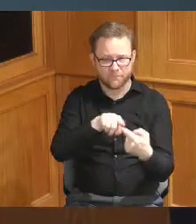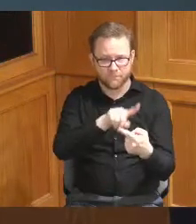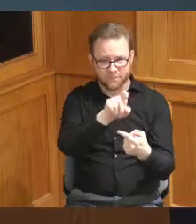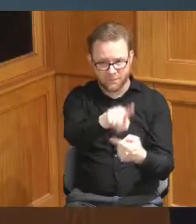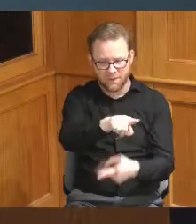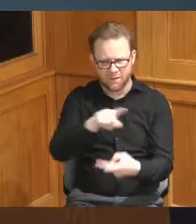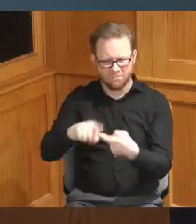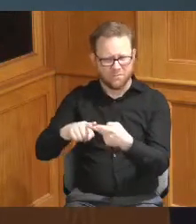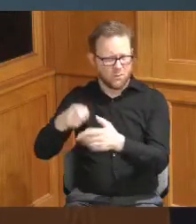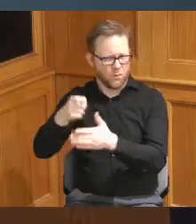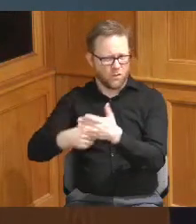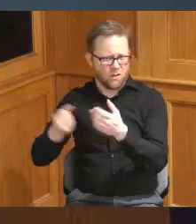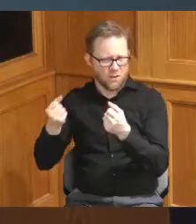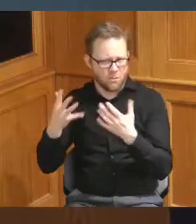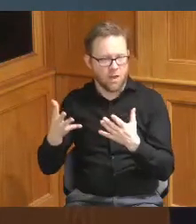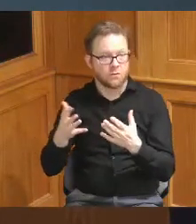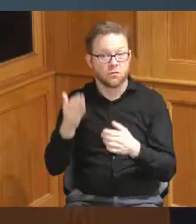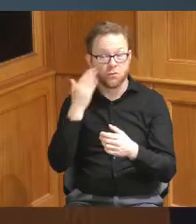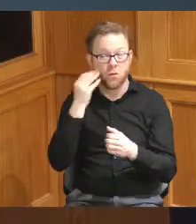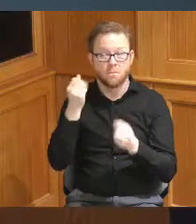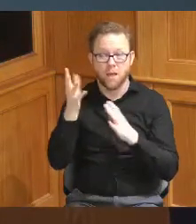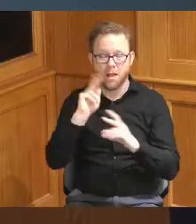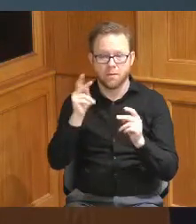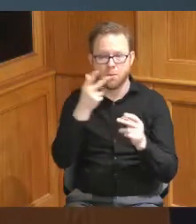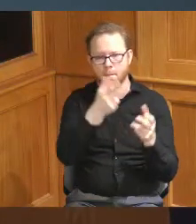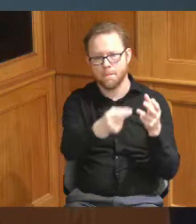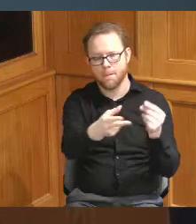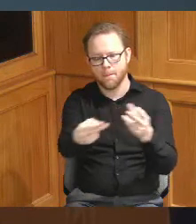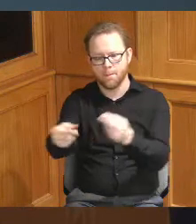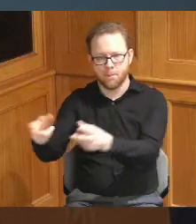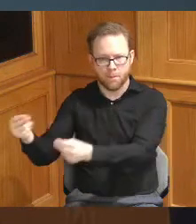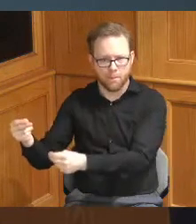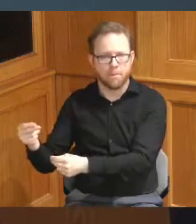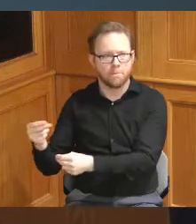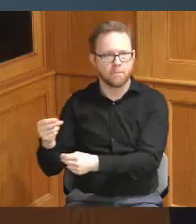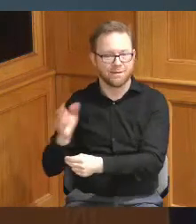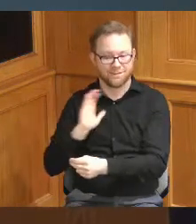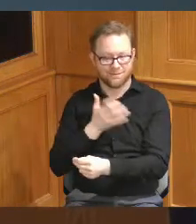we were able to get a lot of people vaccinated because of the work and our partnership with